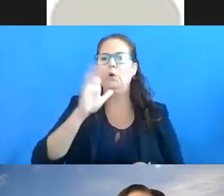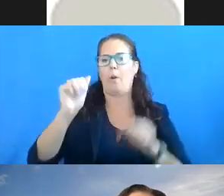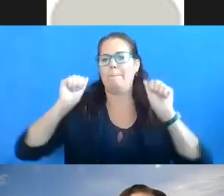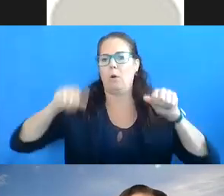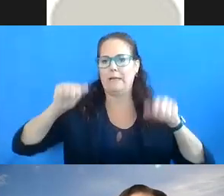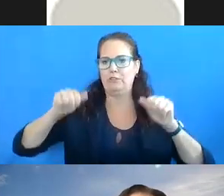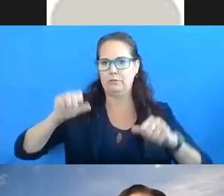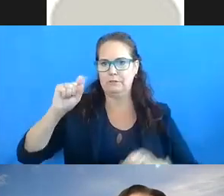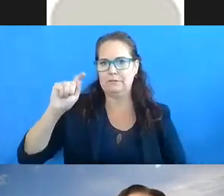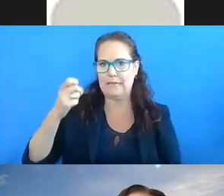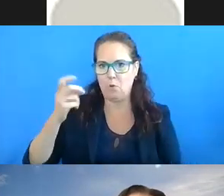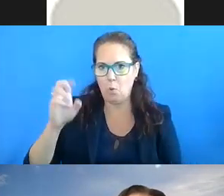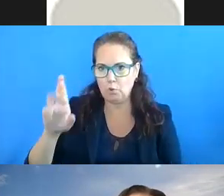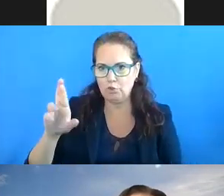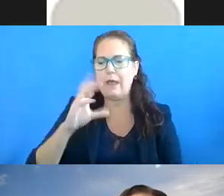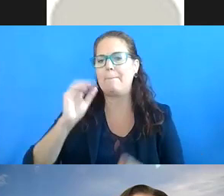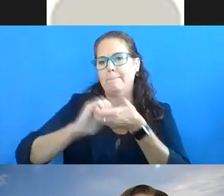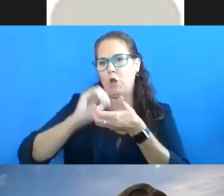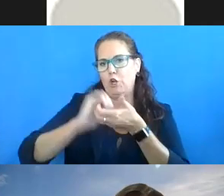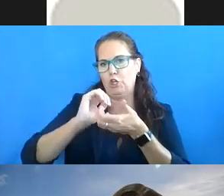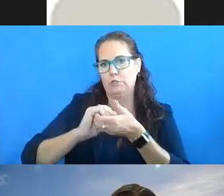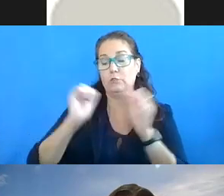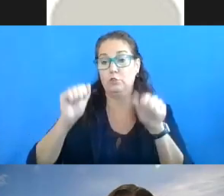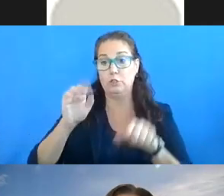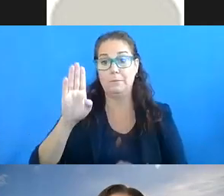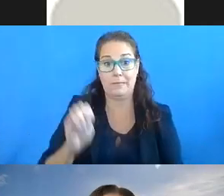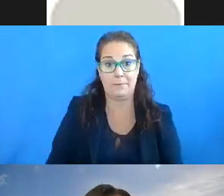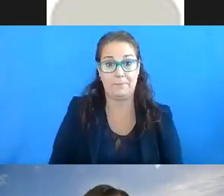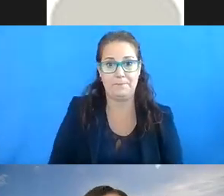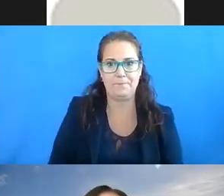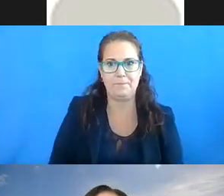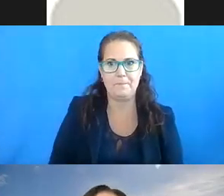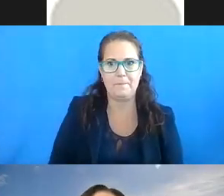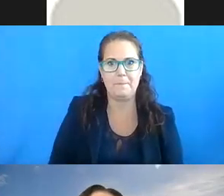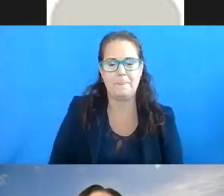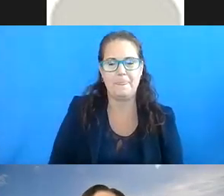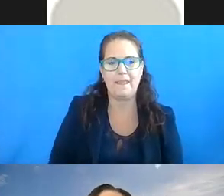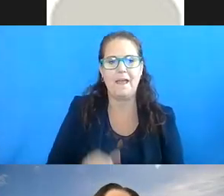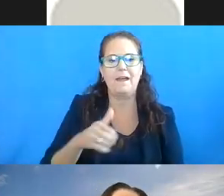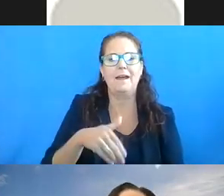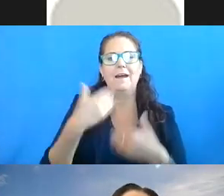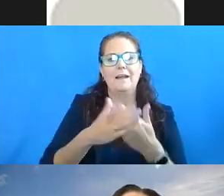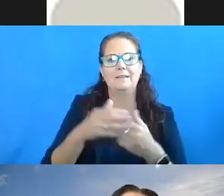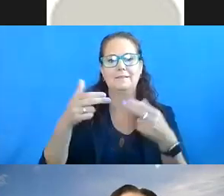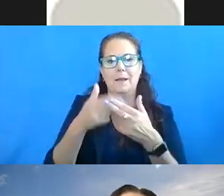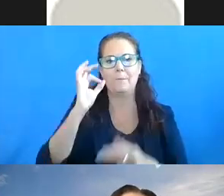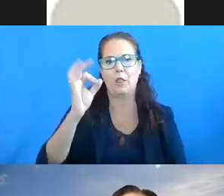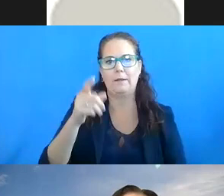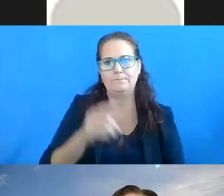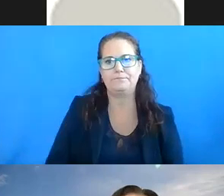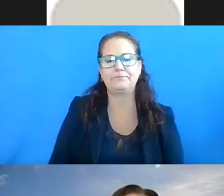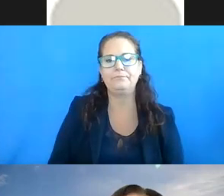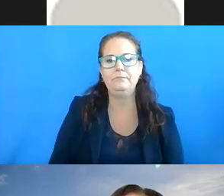and who your potential partners might be. Can I get another bullet? Vanessa, another bullet.